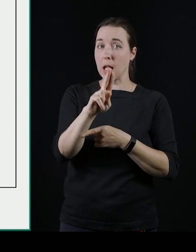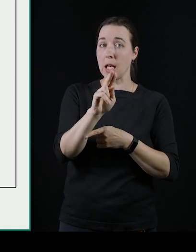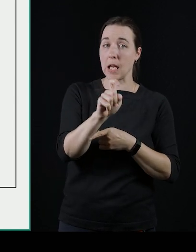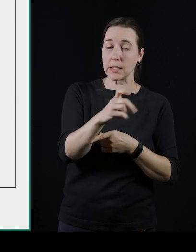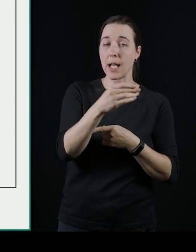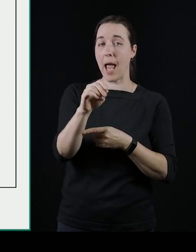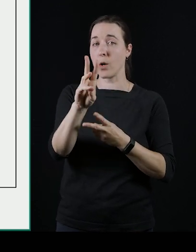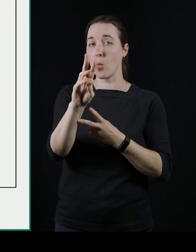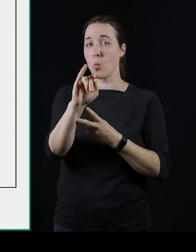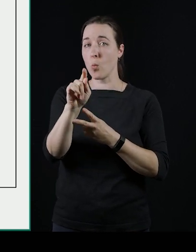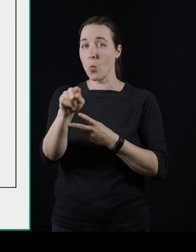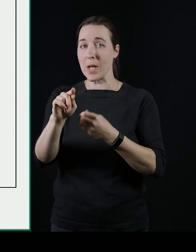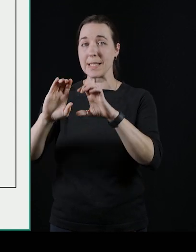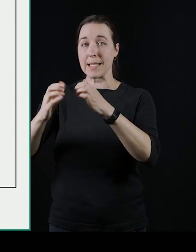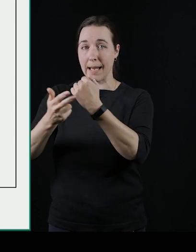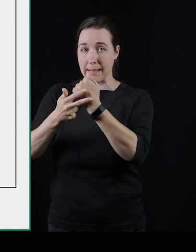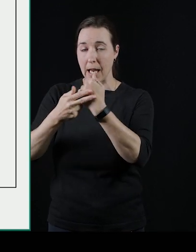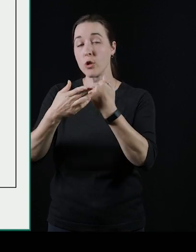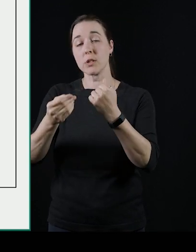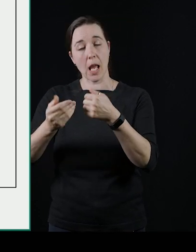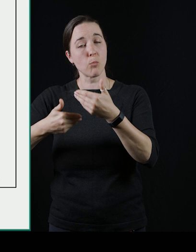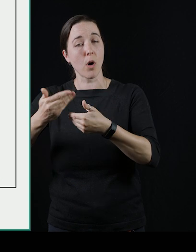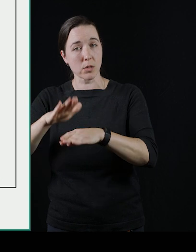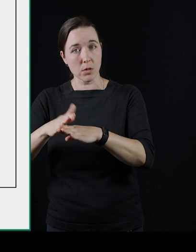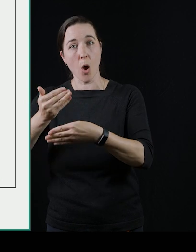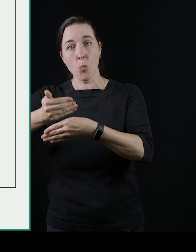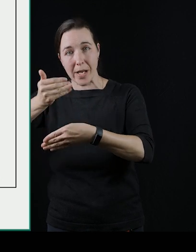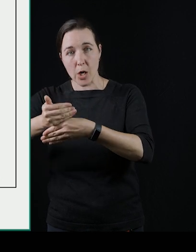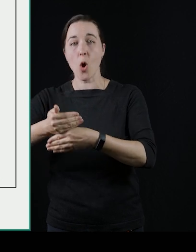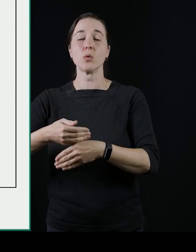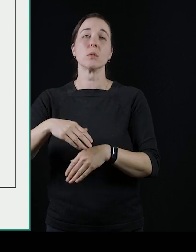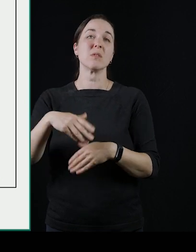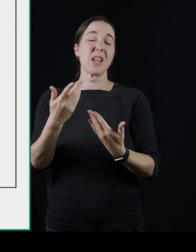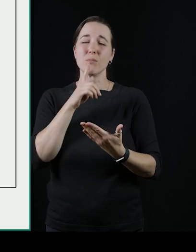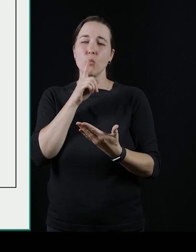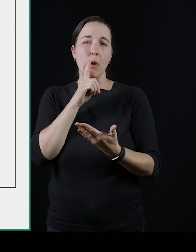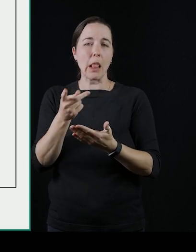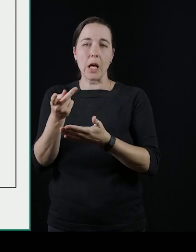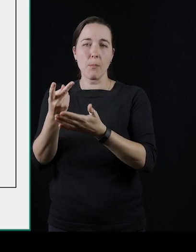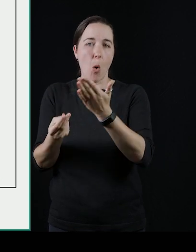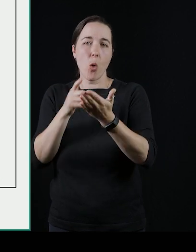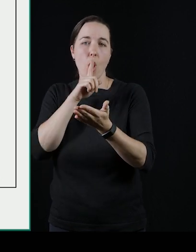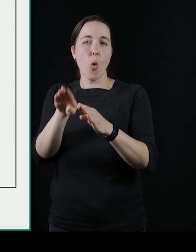and Windows containers as well our process on Windows. The tool is open source and very easy to configure.